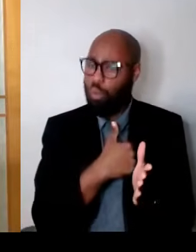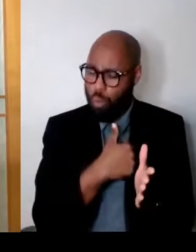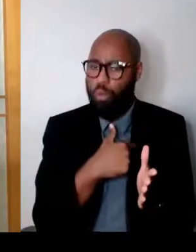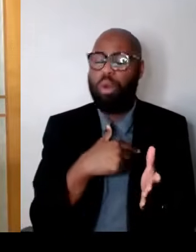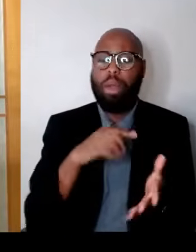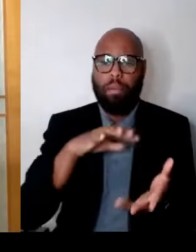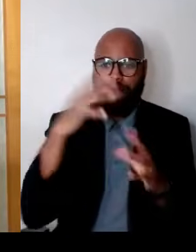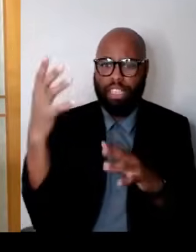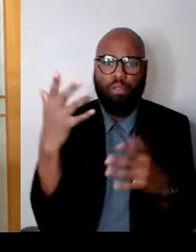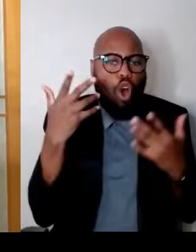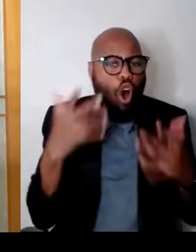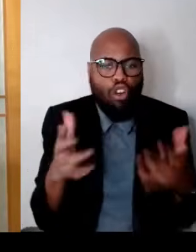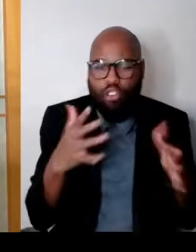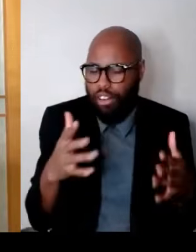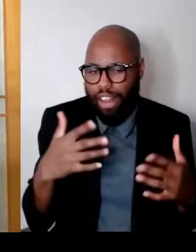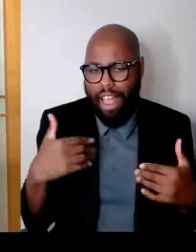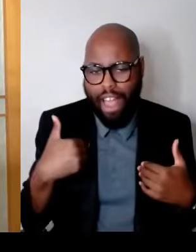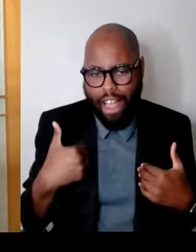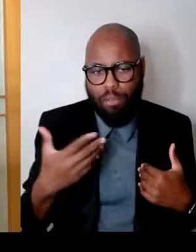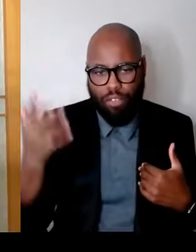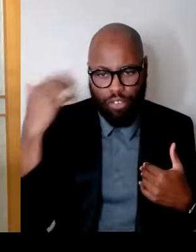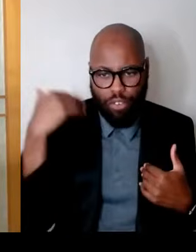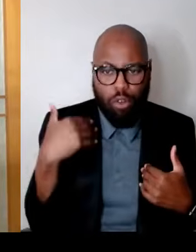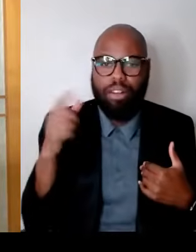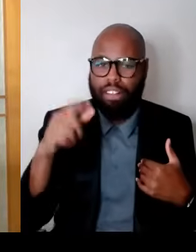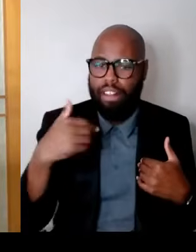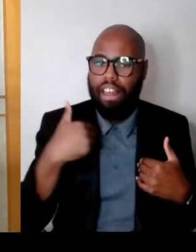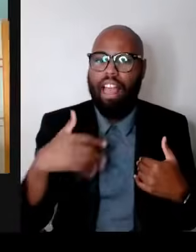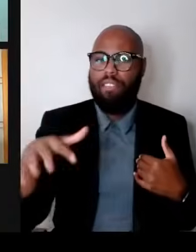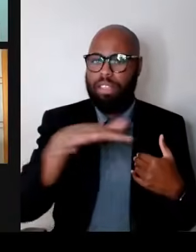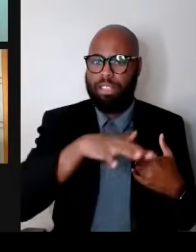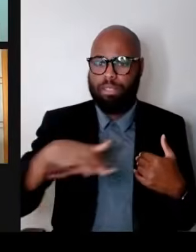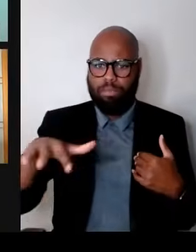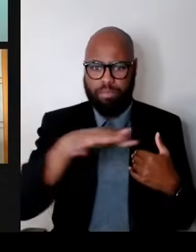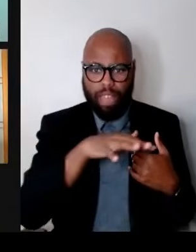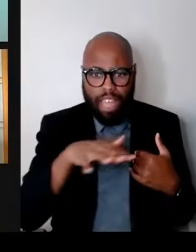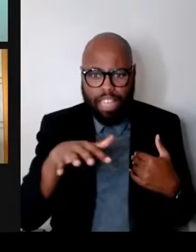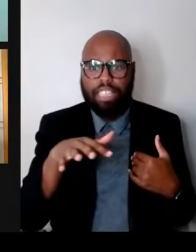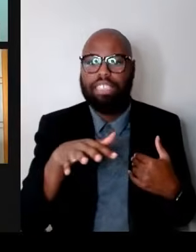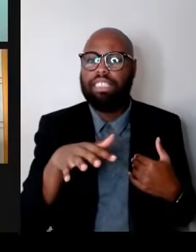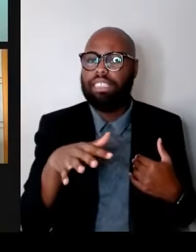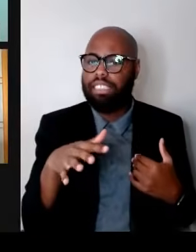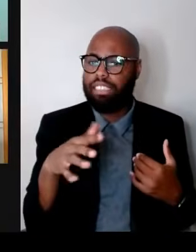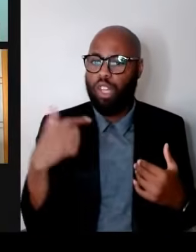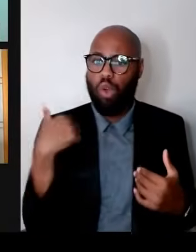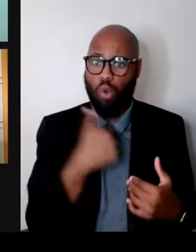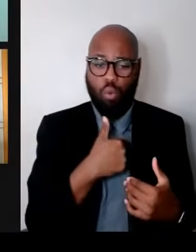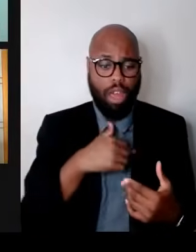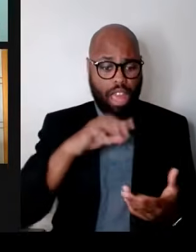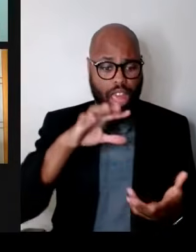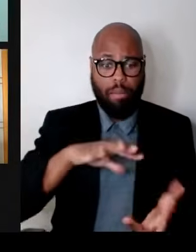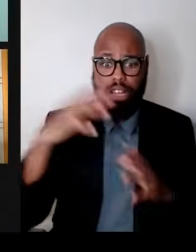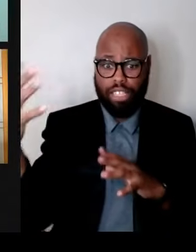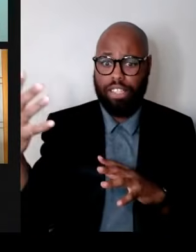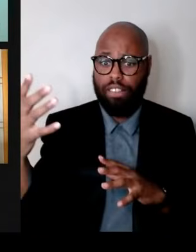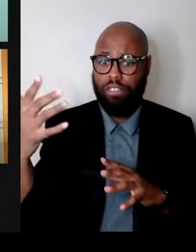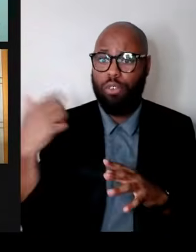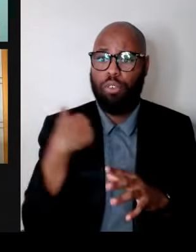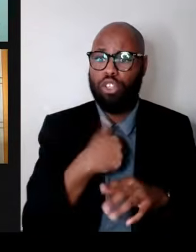but we need to have that space that I was spoken about that if we mess up, we should be able to bring together to fix it.